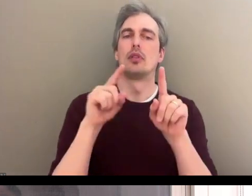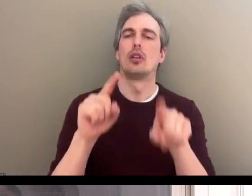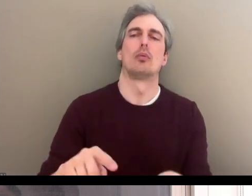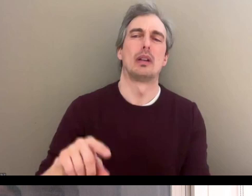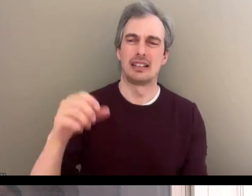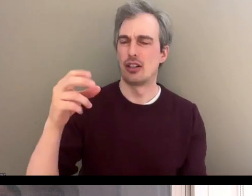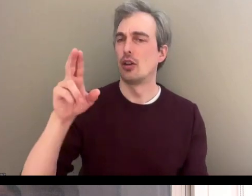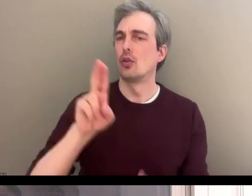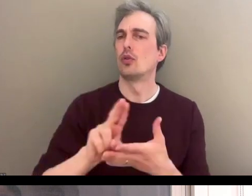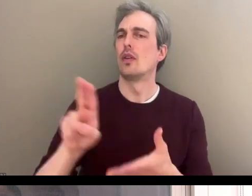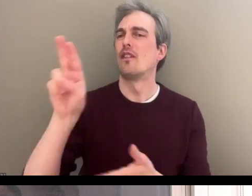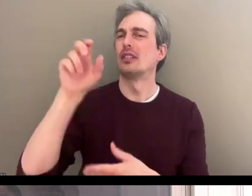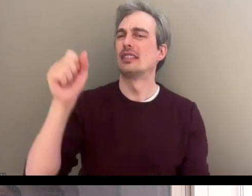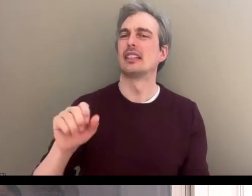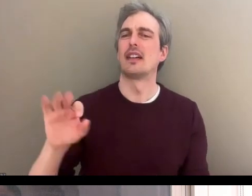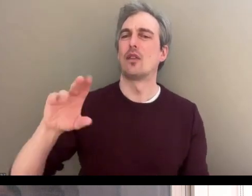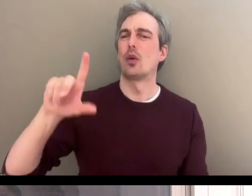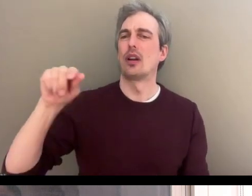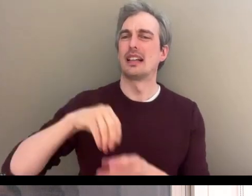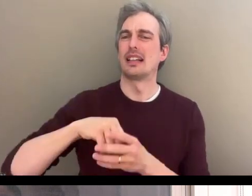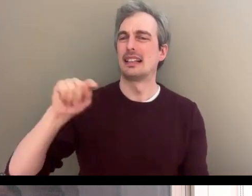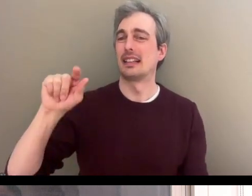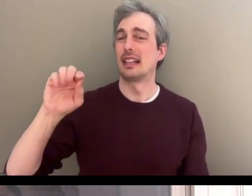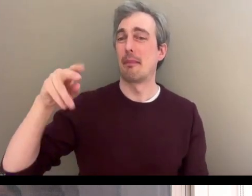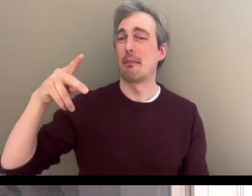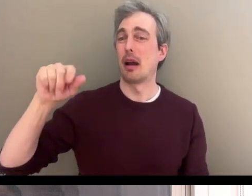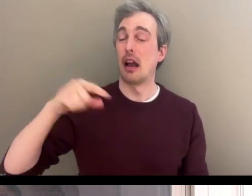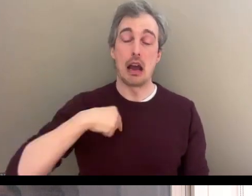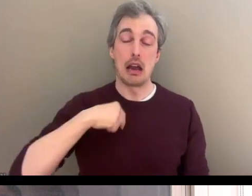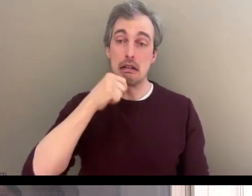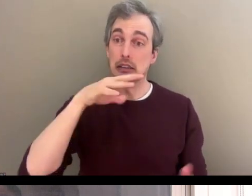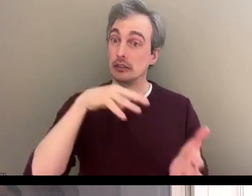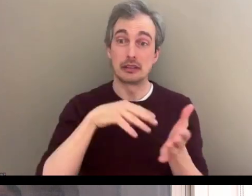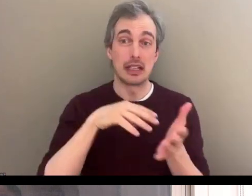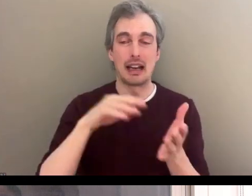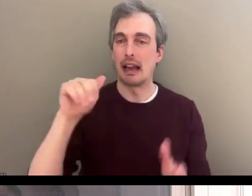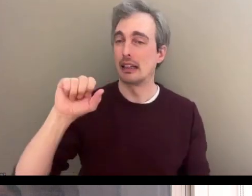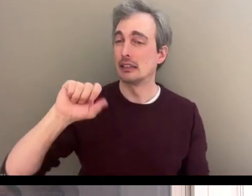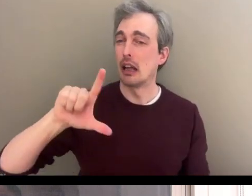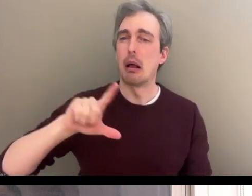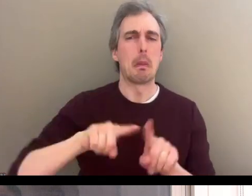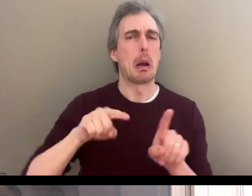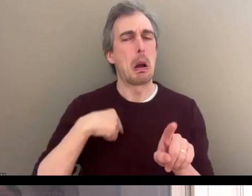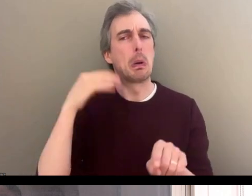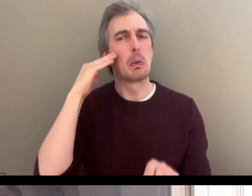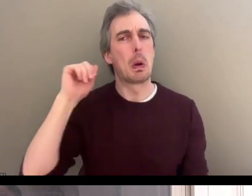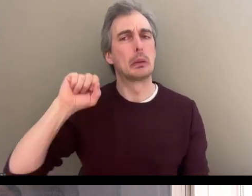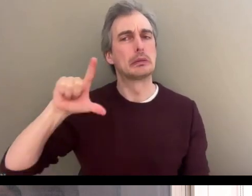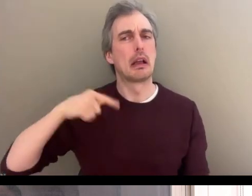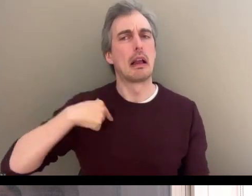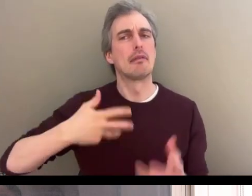And while I didn't study ASL, I know ASL. I had been with the deaf community for quite a bit, so I'm very